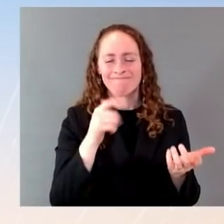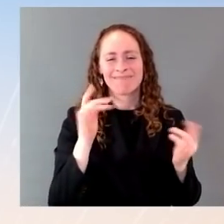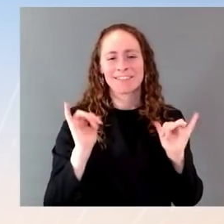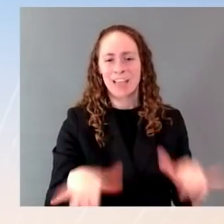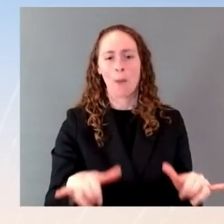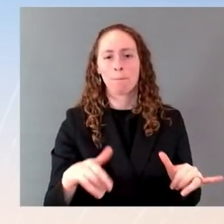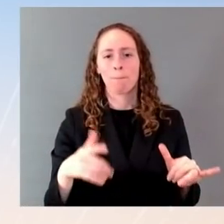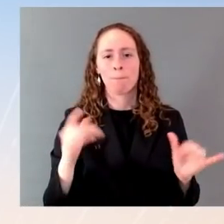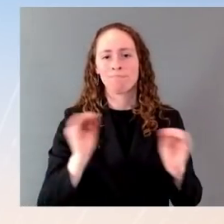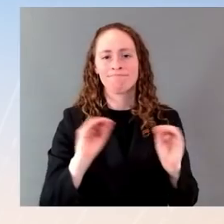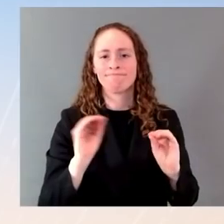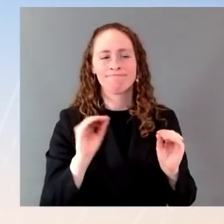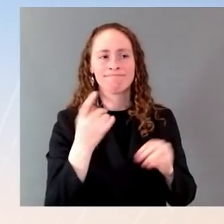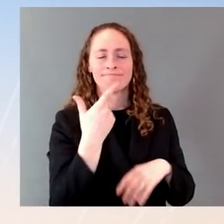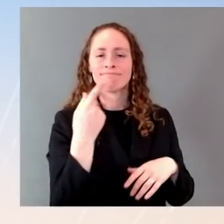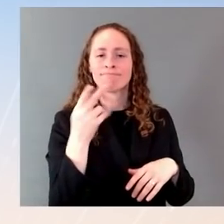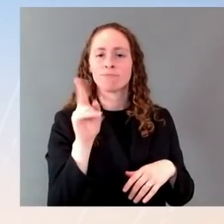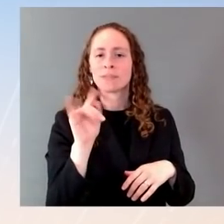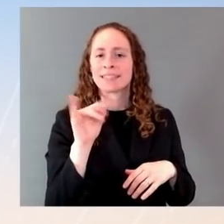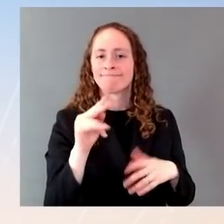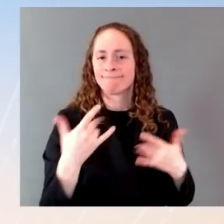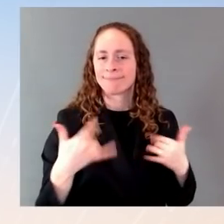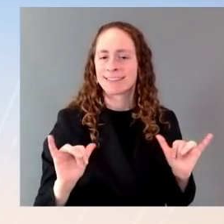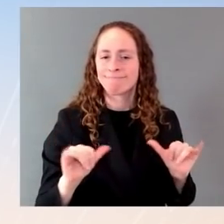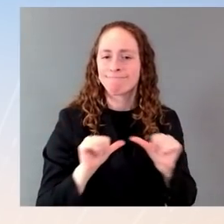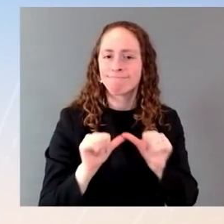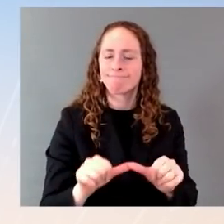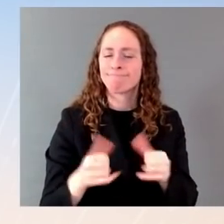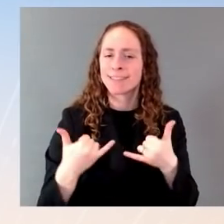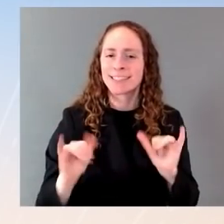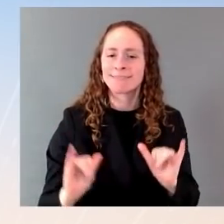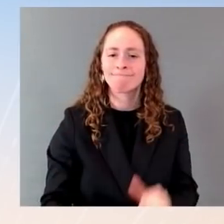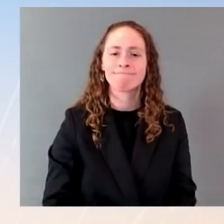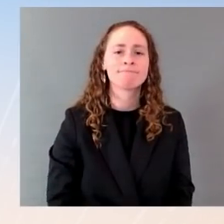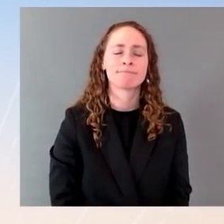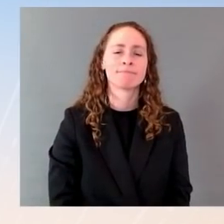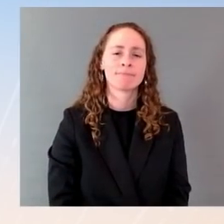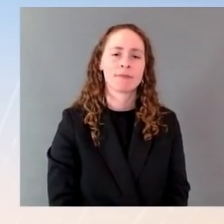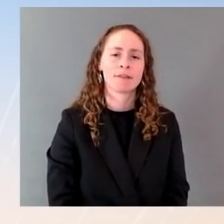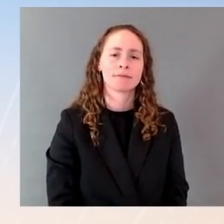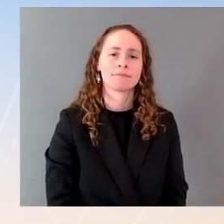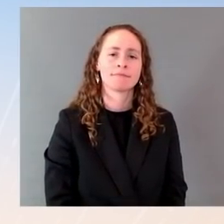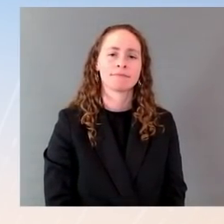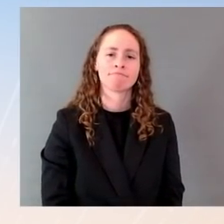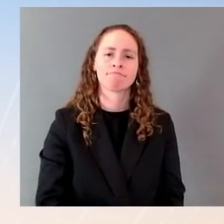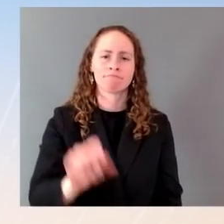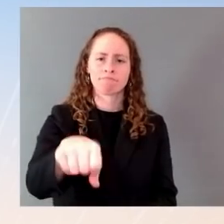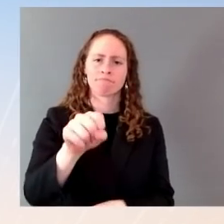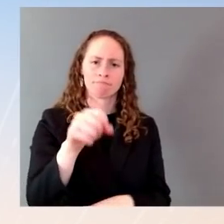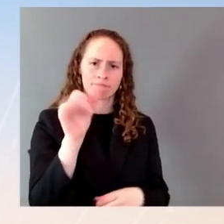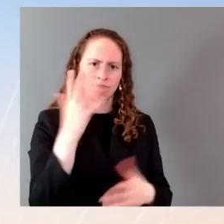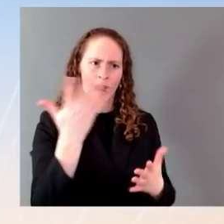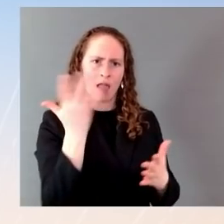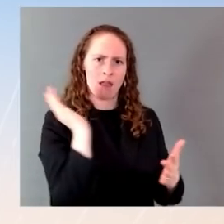made these commitments. There are a range of economic tools and options we have, our European partners have, should they decide to invade.